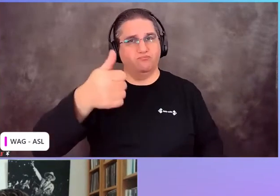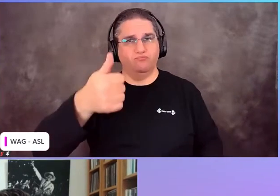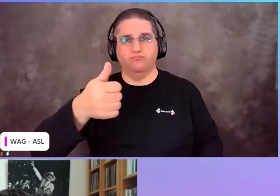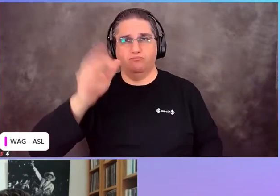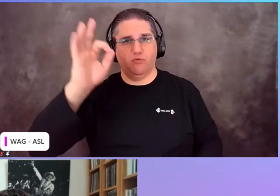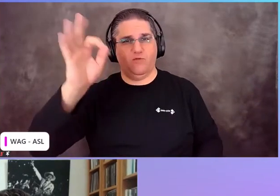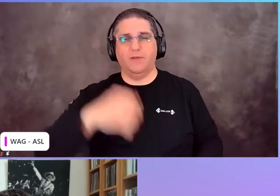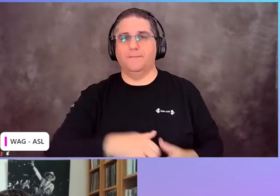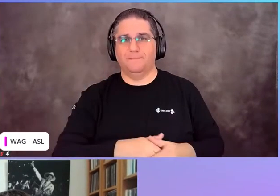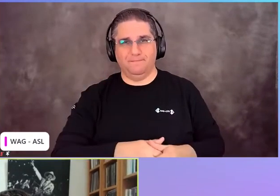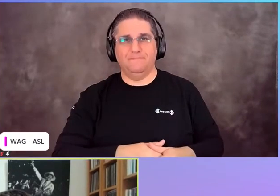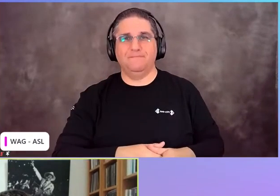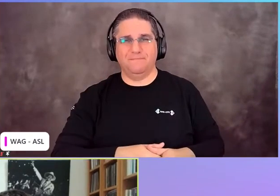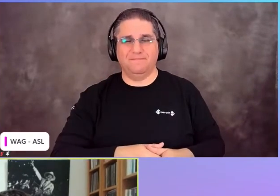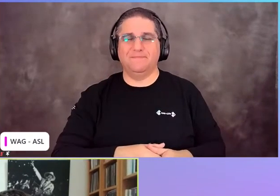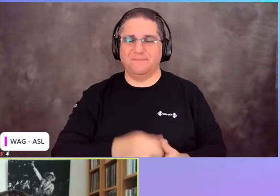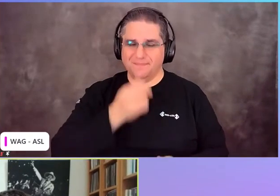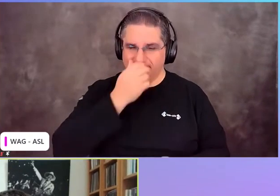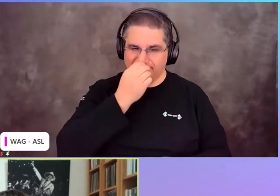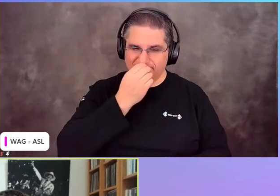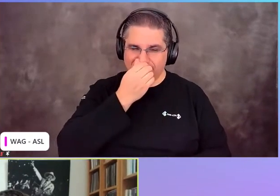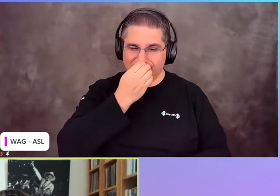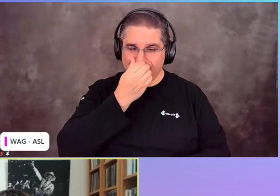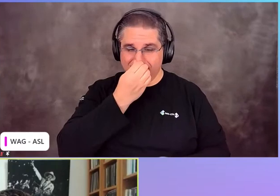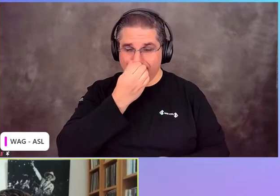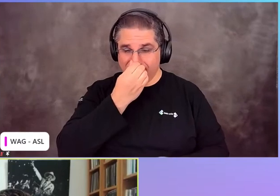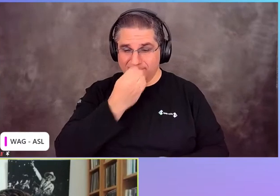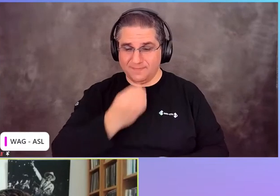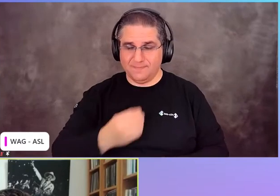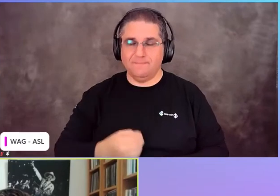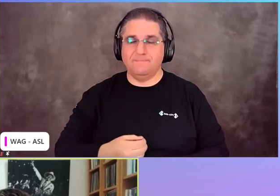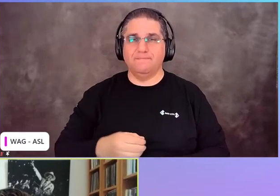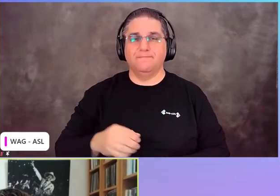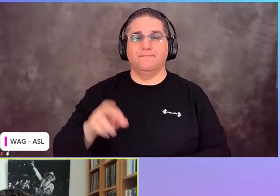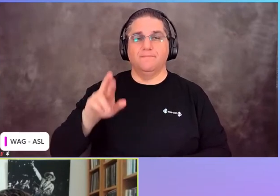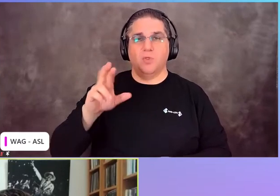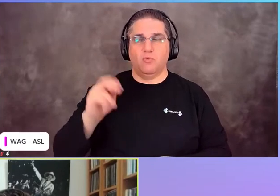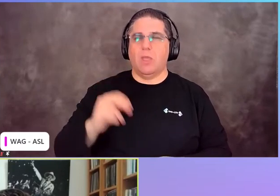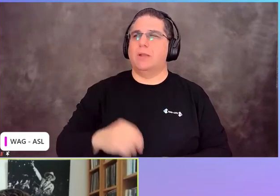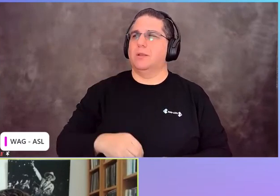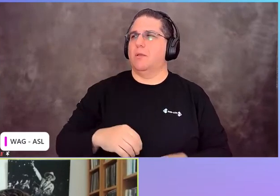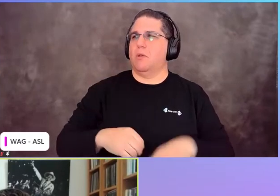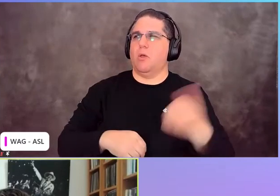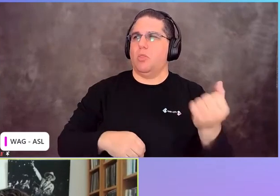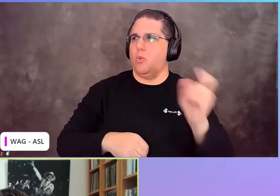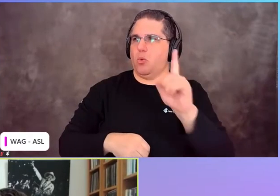[RON] I just put the web letters in the chat so anybody who wants an example they can reach out